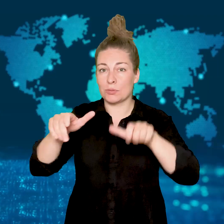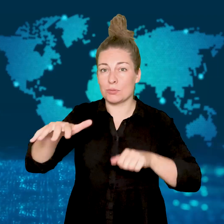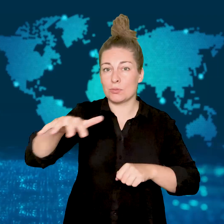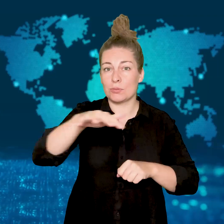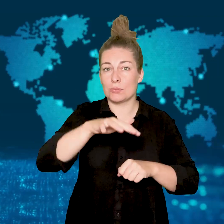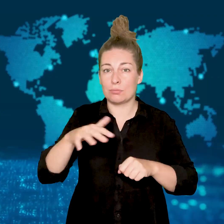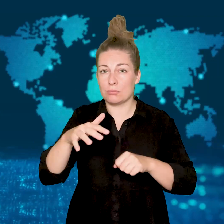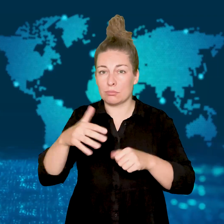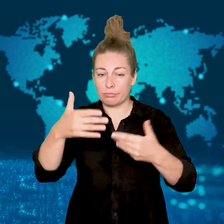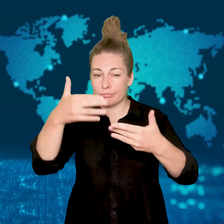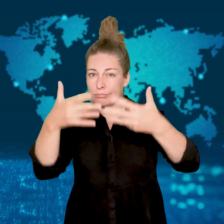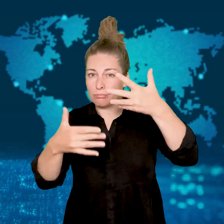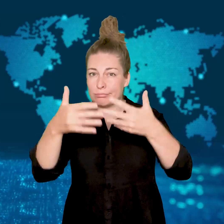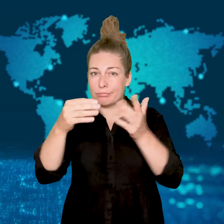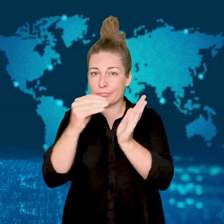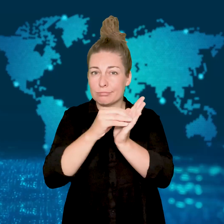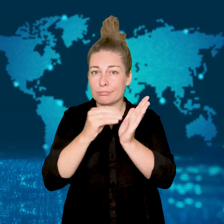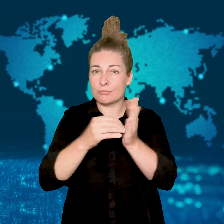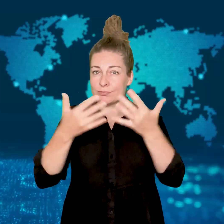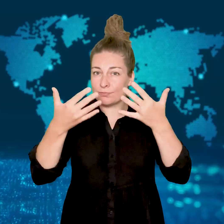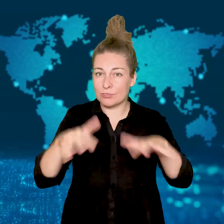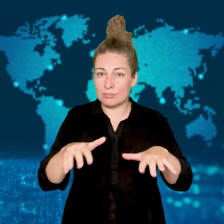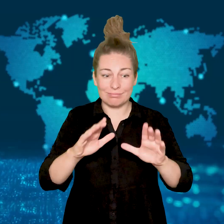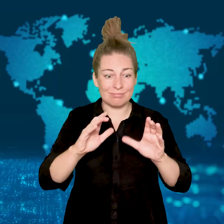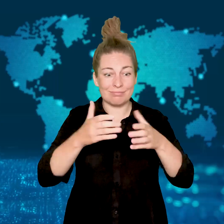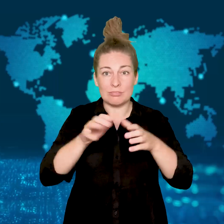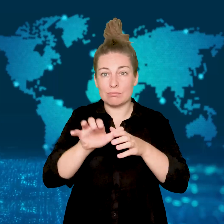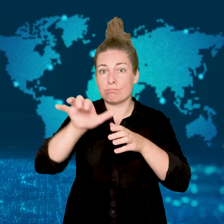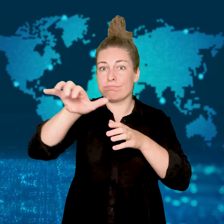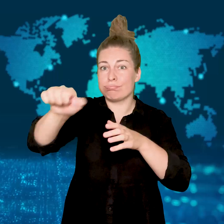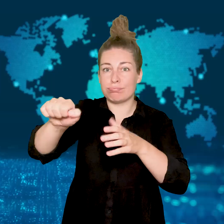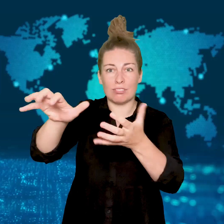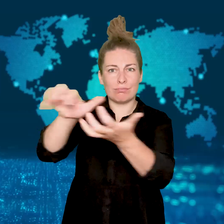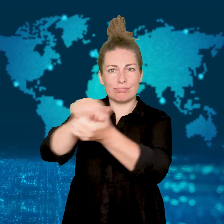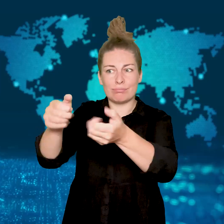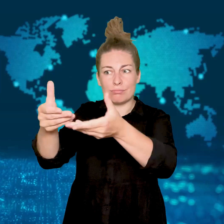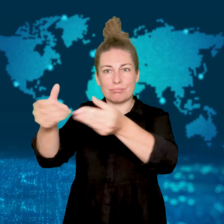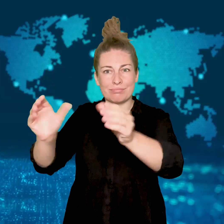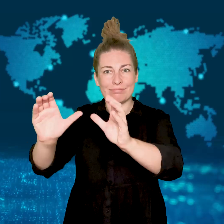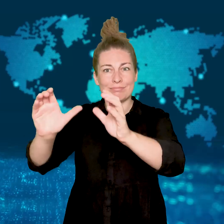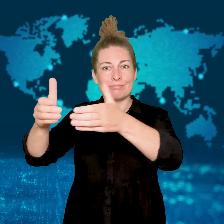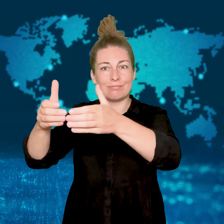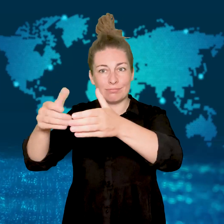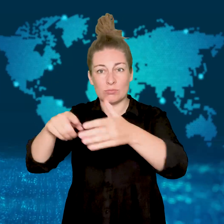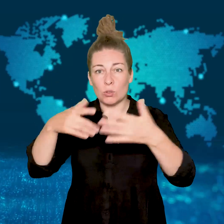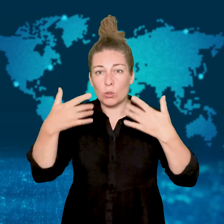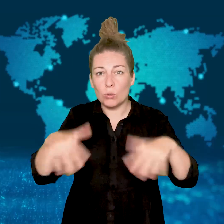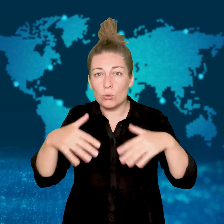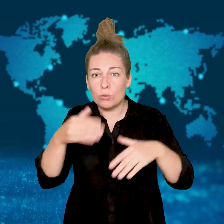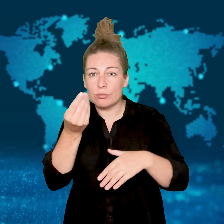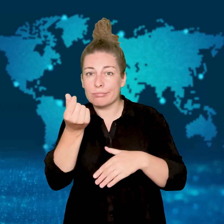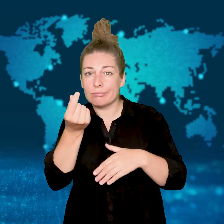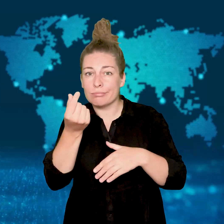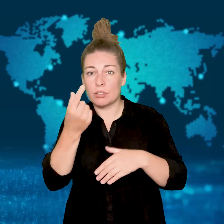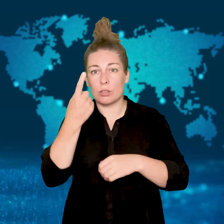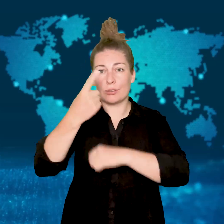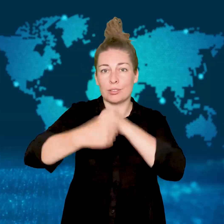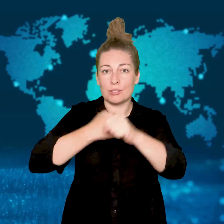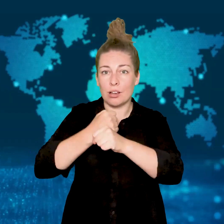It's been estimated that the devastation caused by the species is